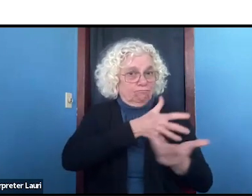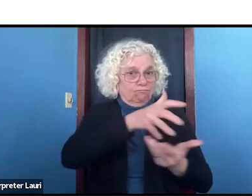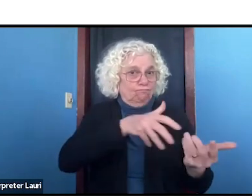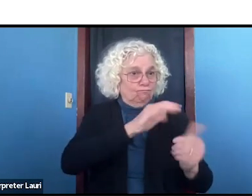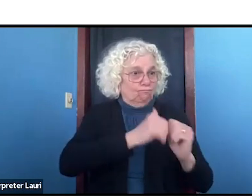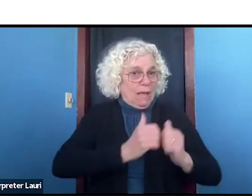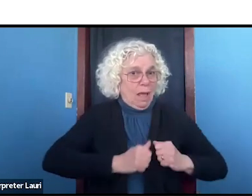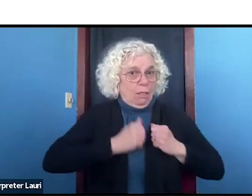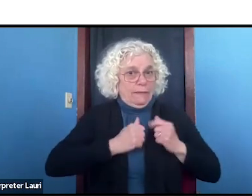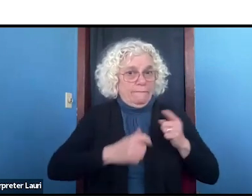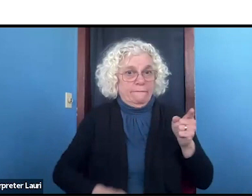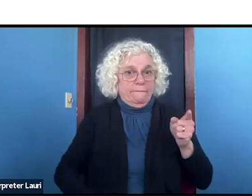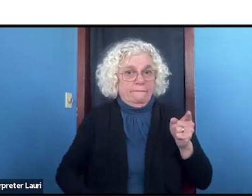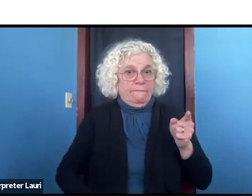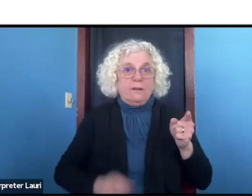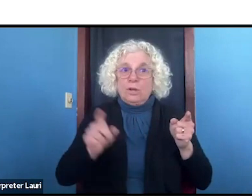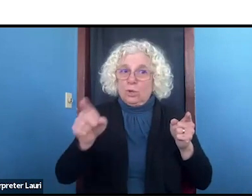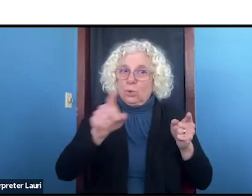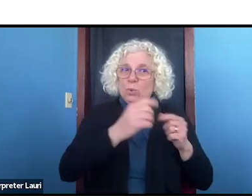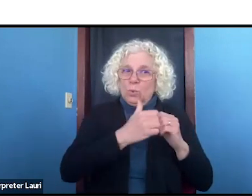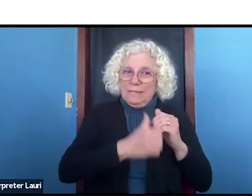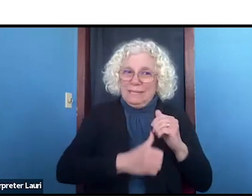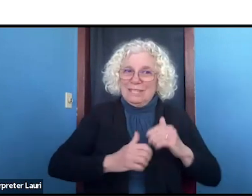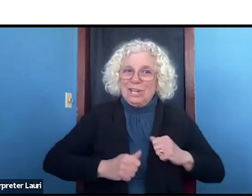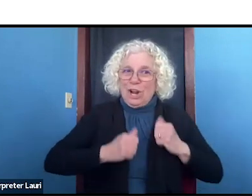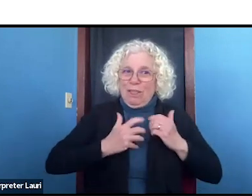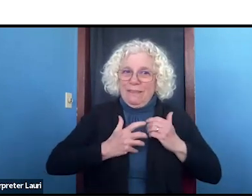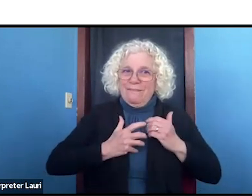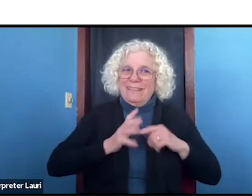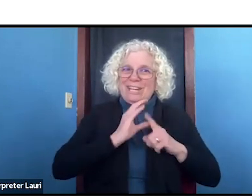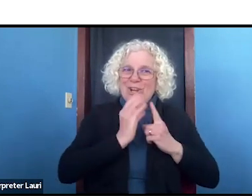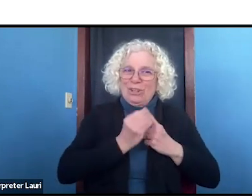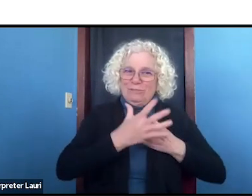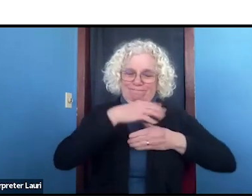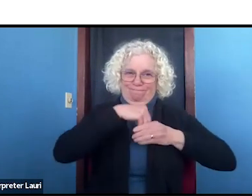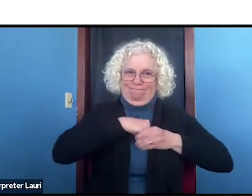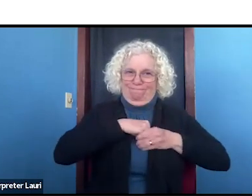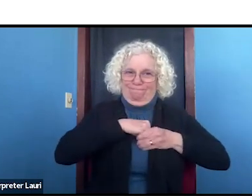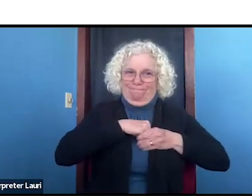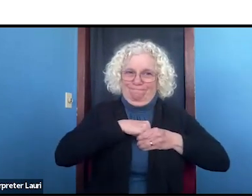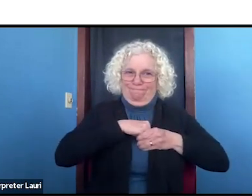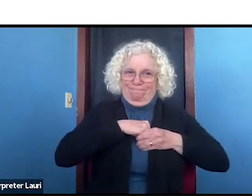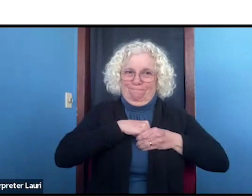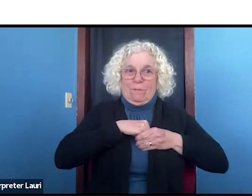We all are living our culture. It is learned